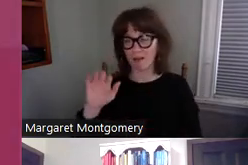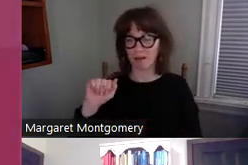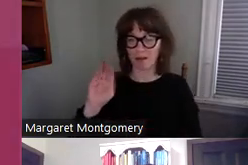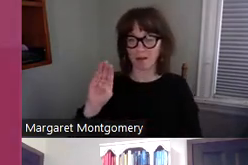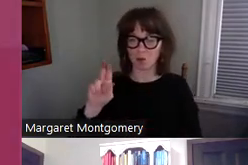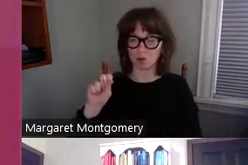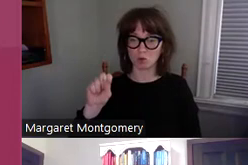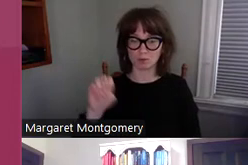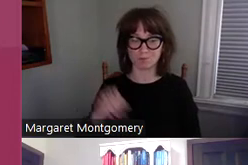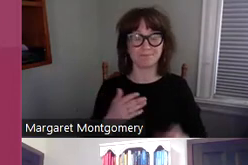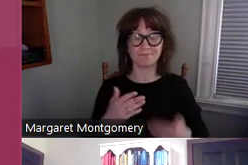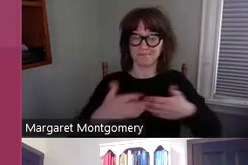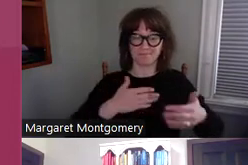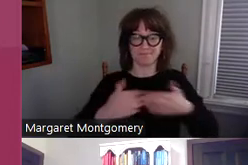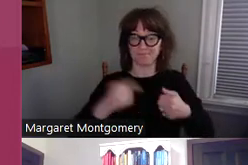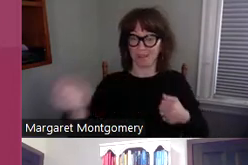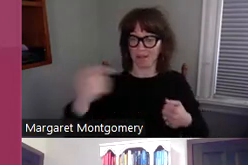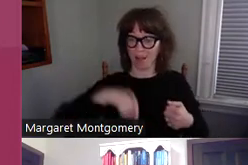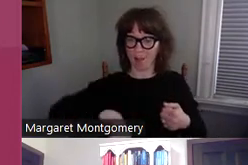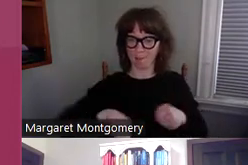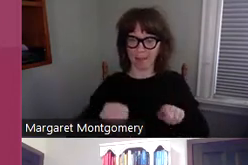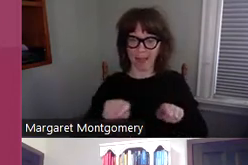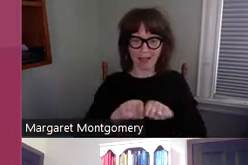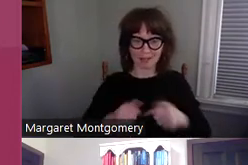whether we're here because we're licensed by our perpetrators, as you know.